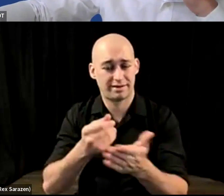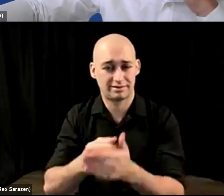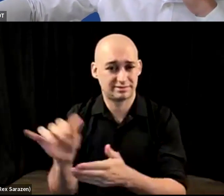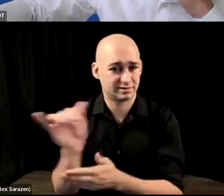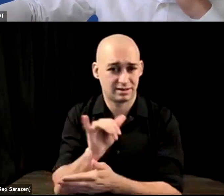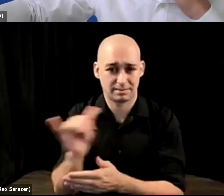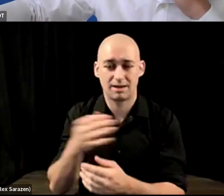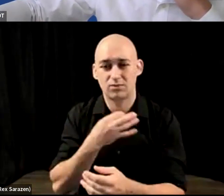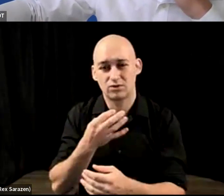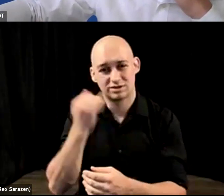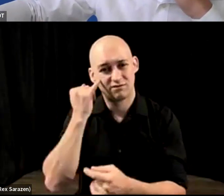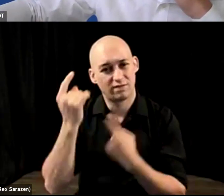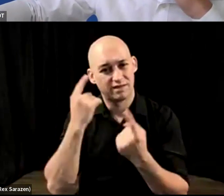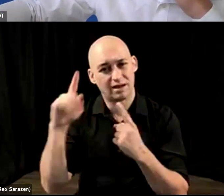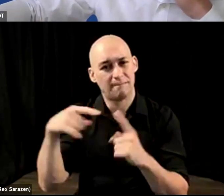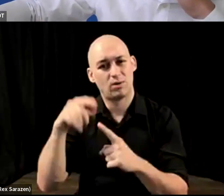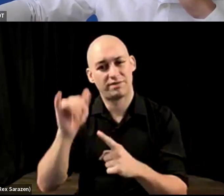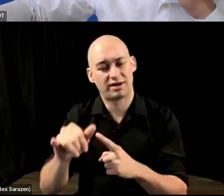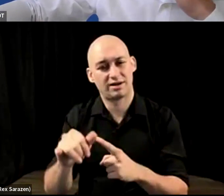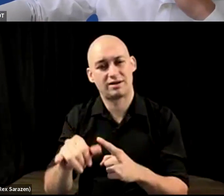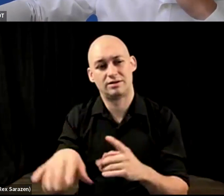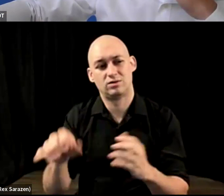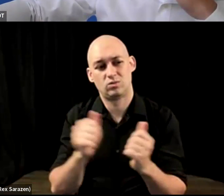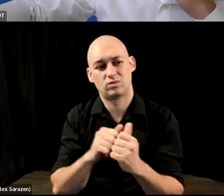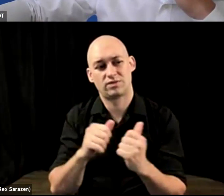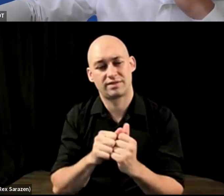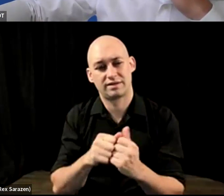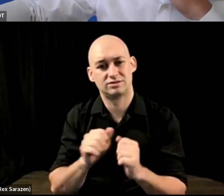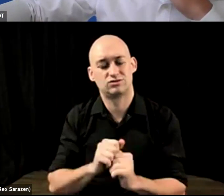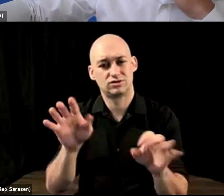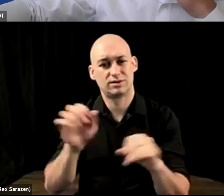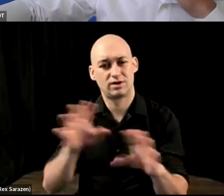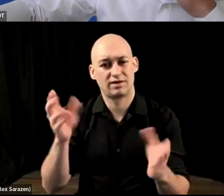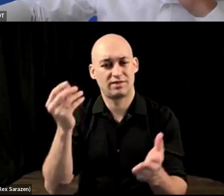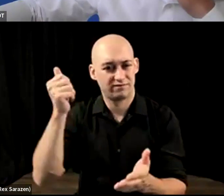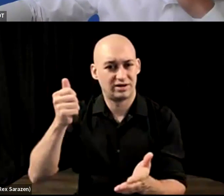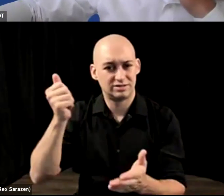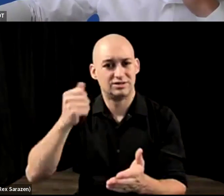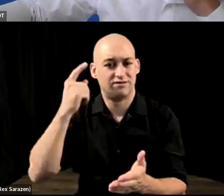you're taking that into consideration, as far as like, distributing the funds for the for